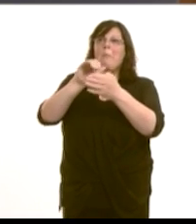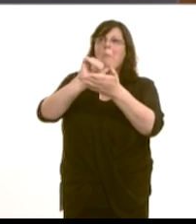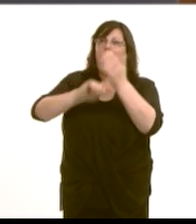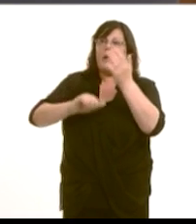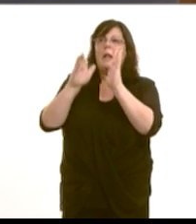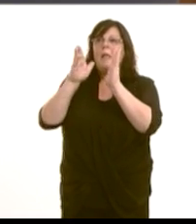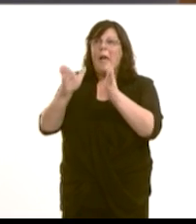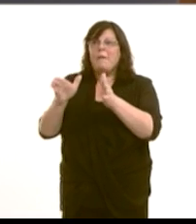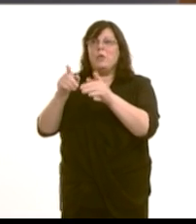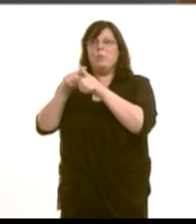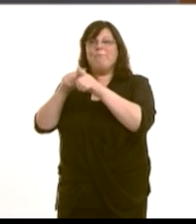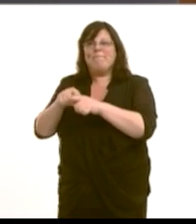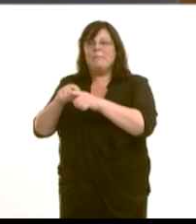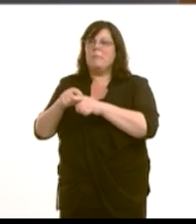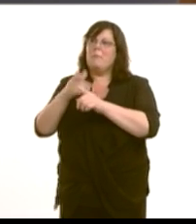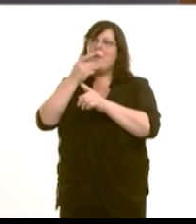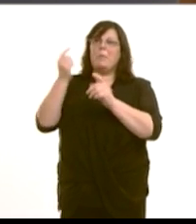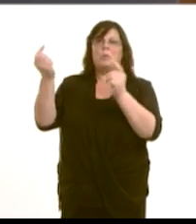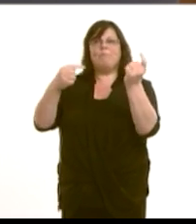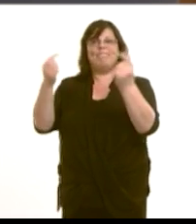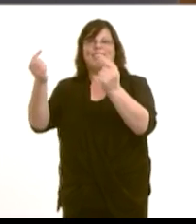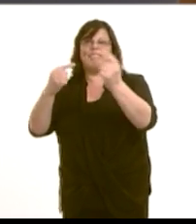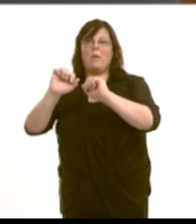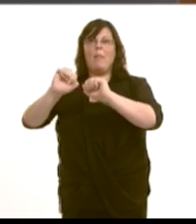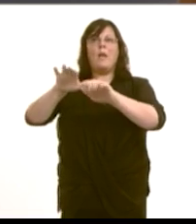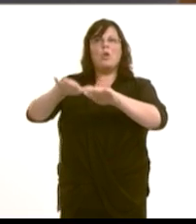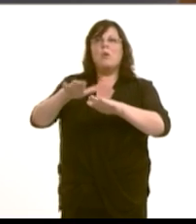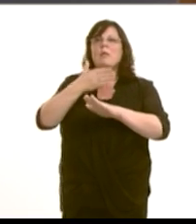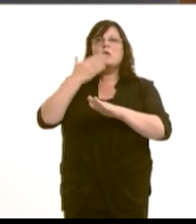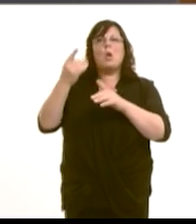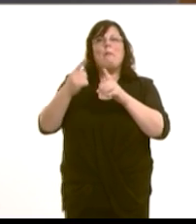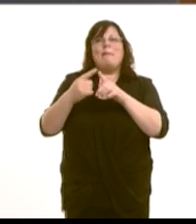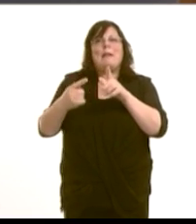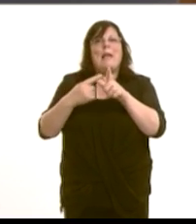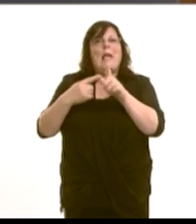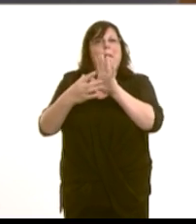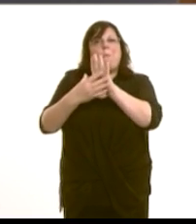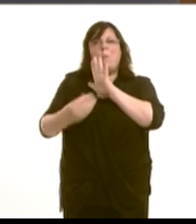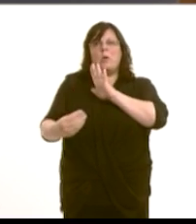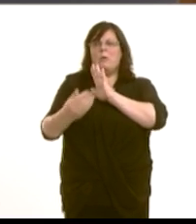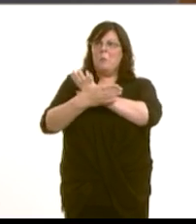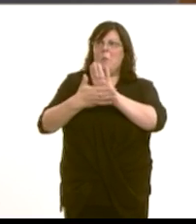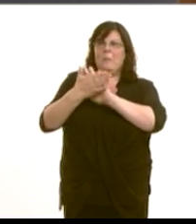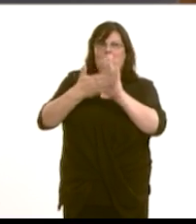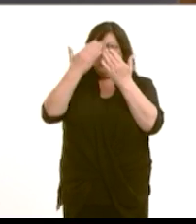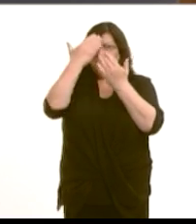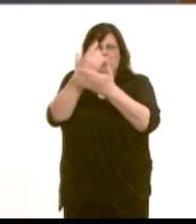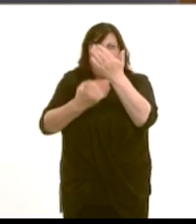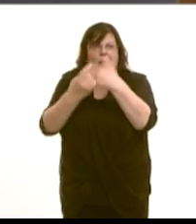The reality is that the UK Government has no real idea of what kind of model might work in the future, which shows the uncertainty of the times that weíre living in, which